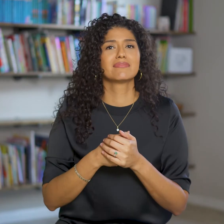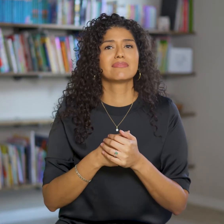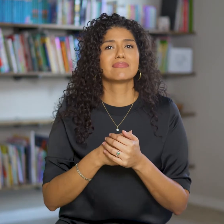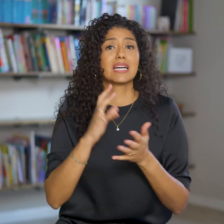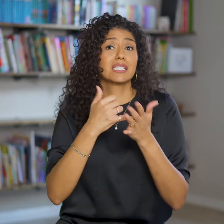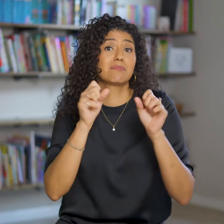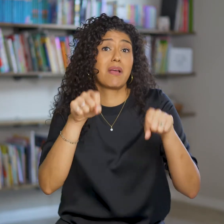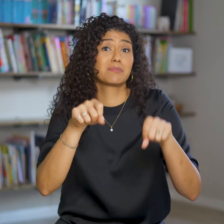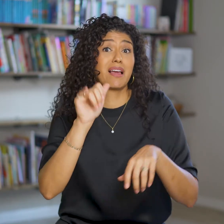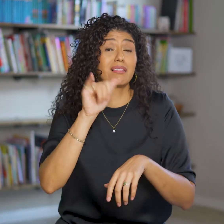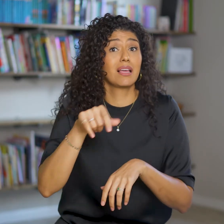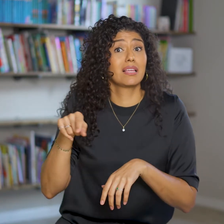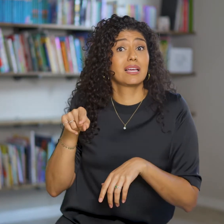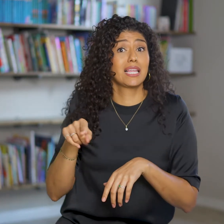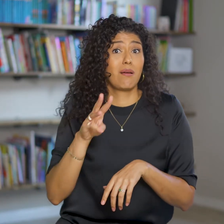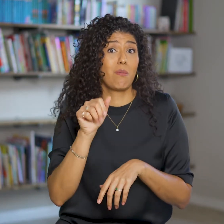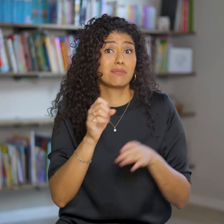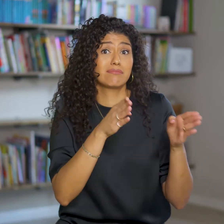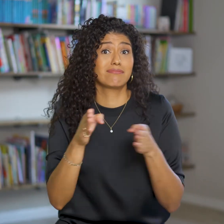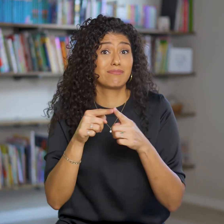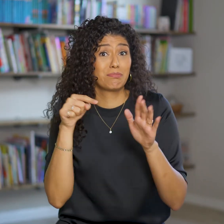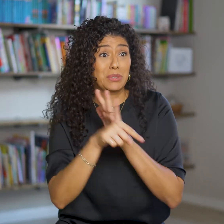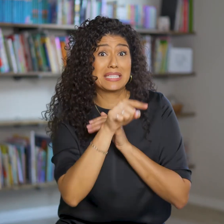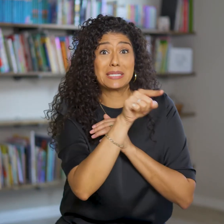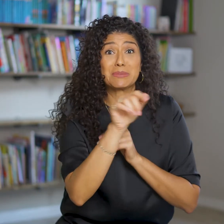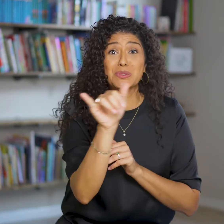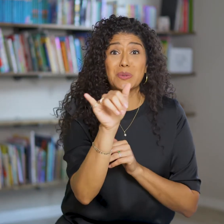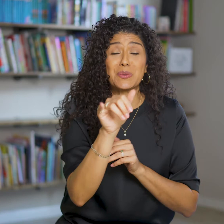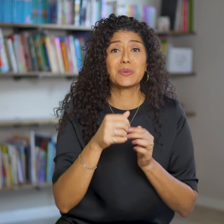It’s likely he was planning to murder David too,